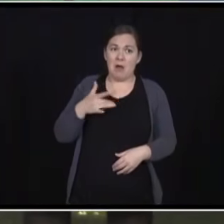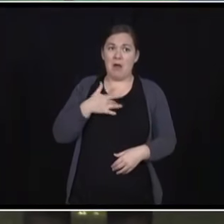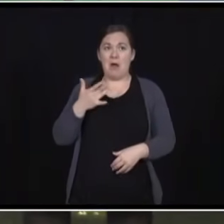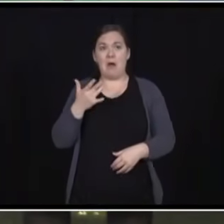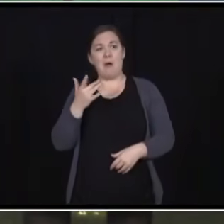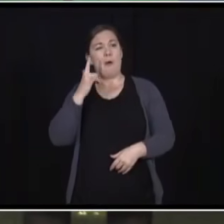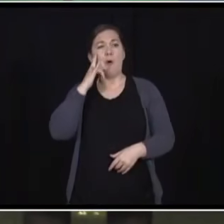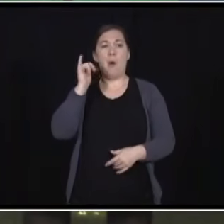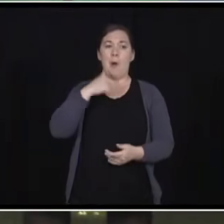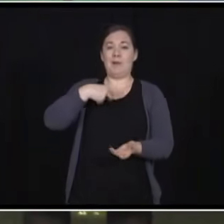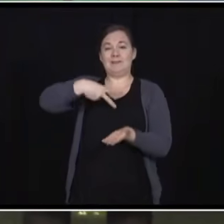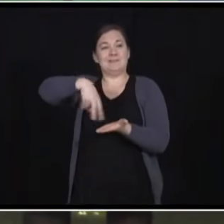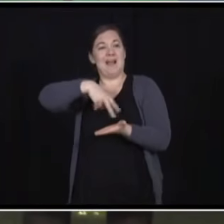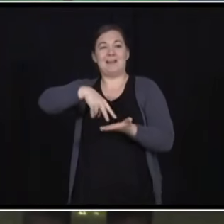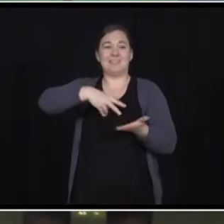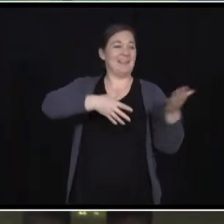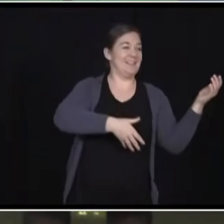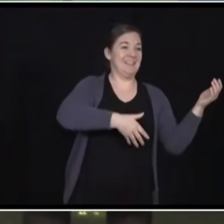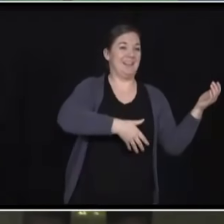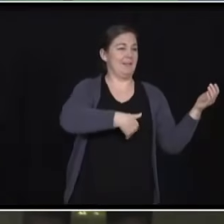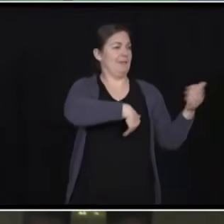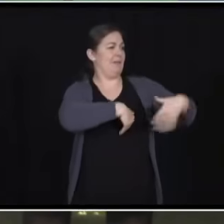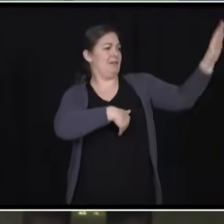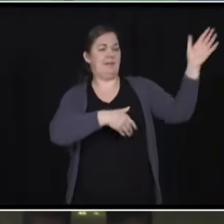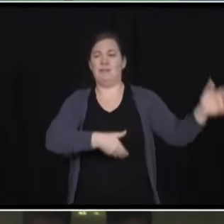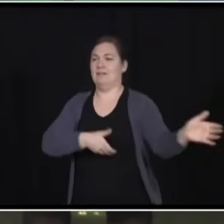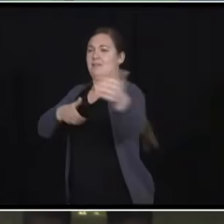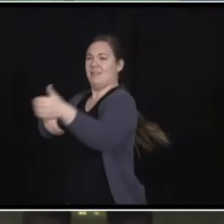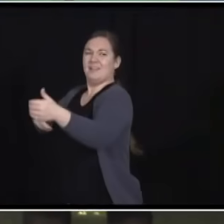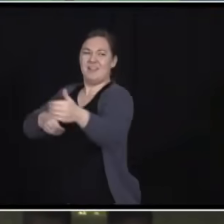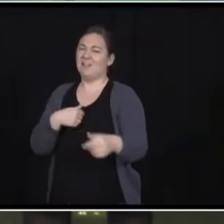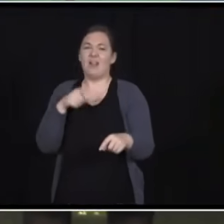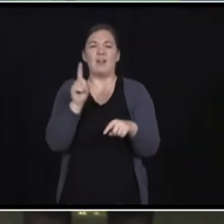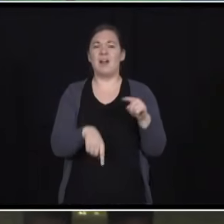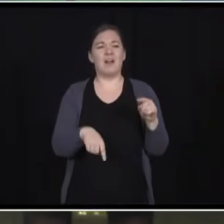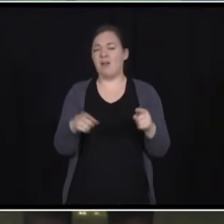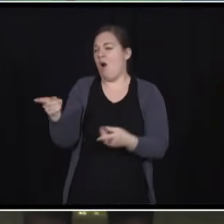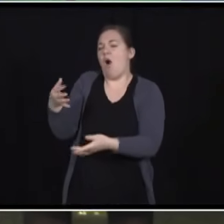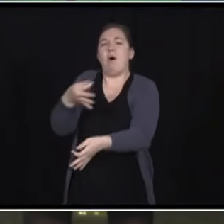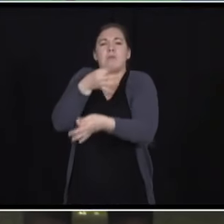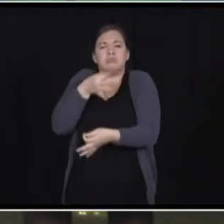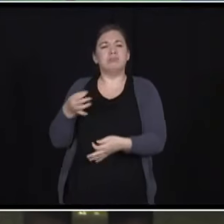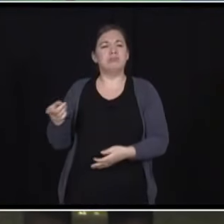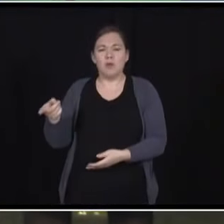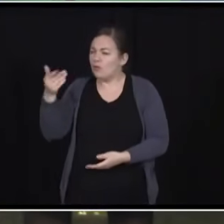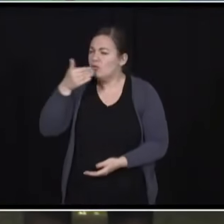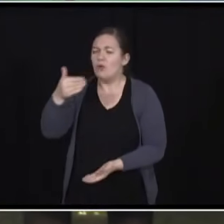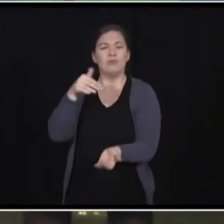and their holding, so I want to again thank all of them and I do not ever believe changing a